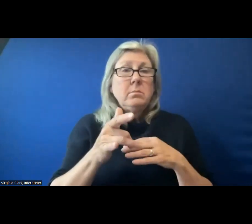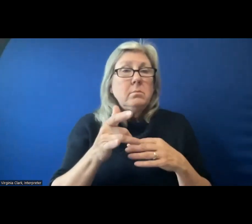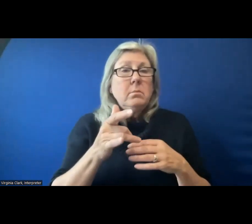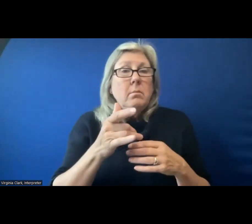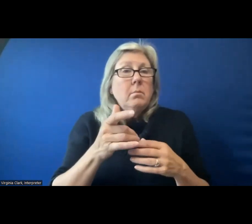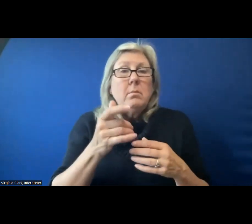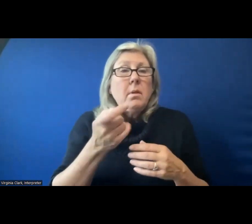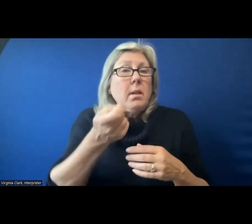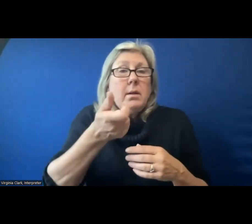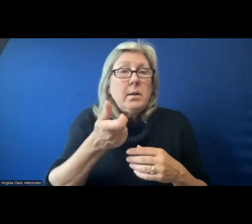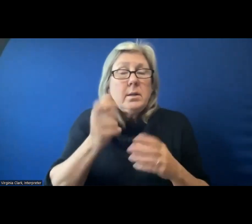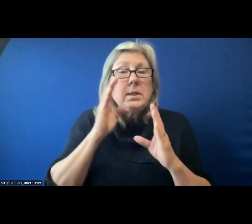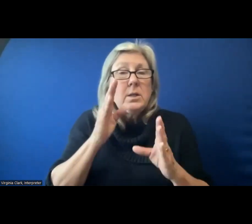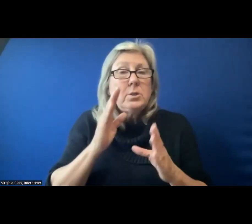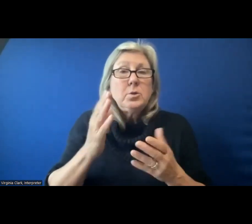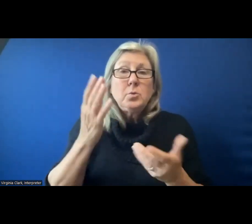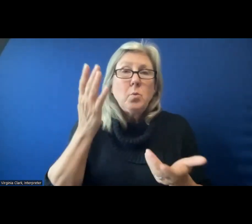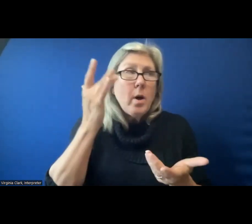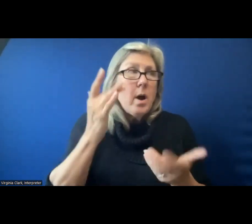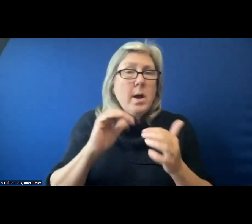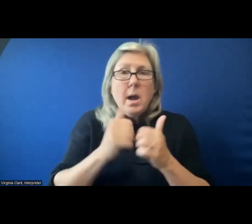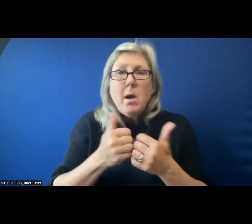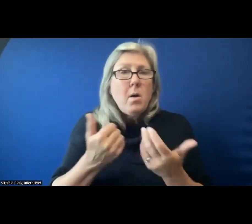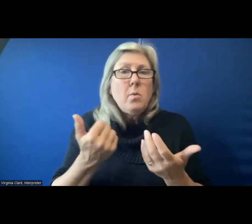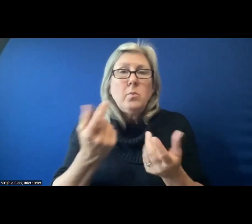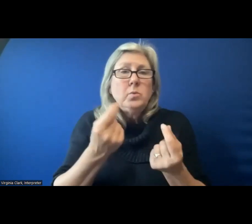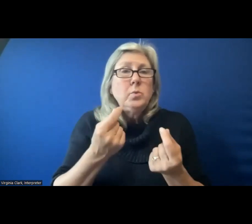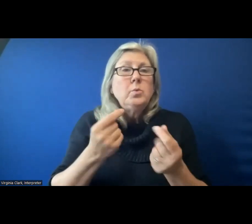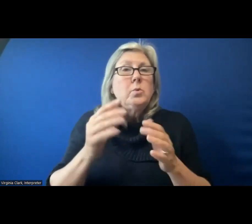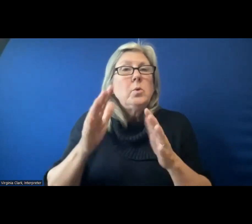how and what can be done to prevent or slow this down.